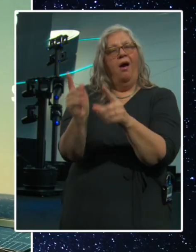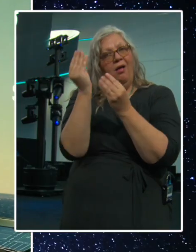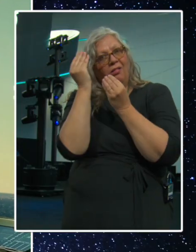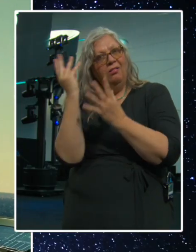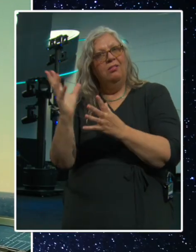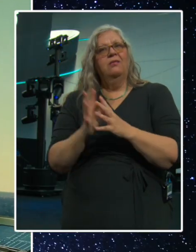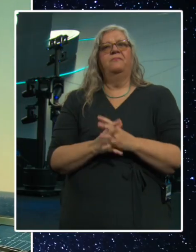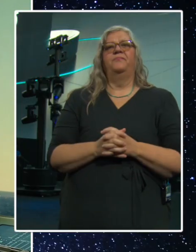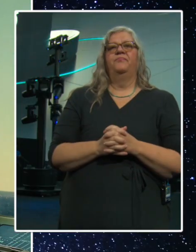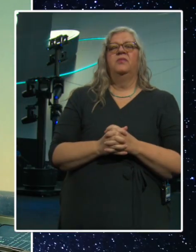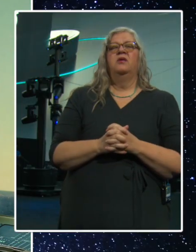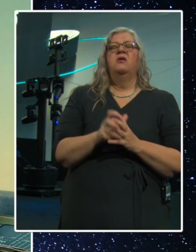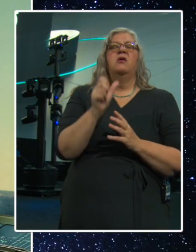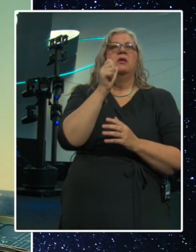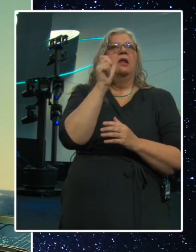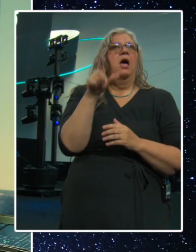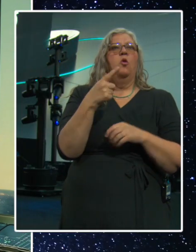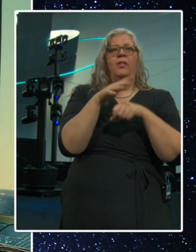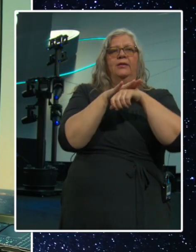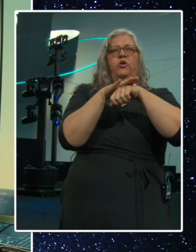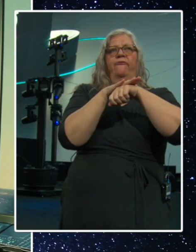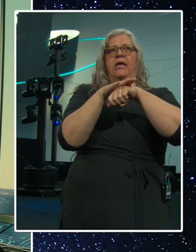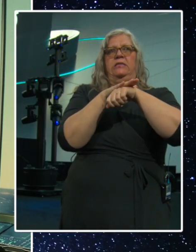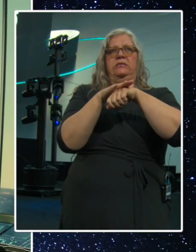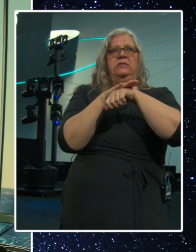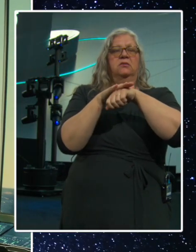This is not just surface level automation.